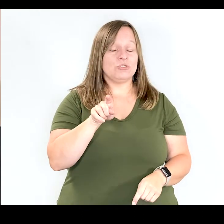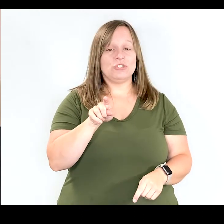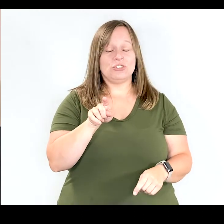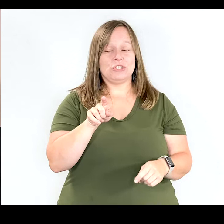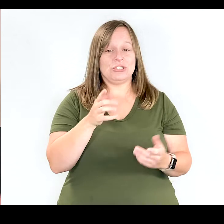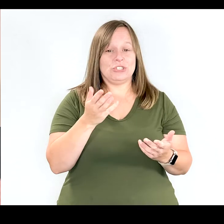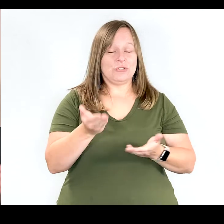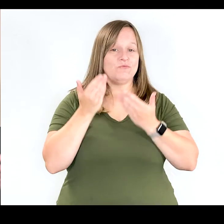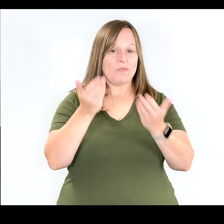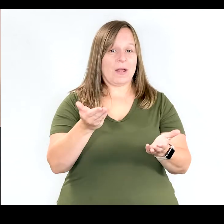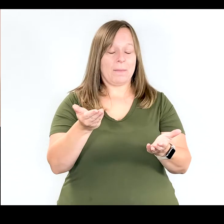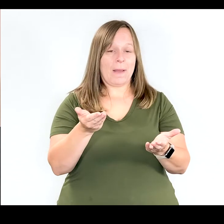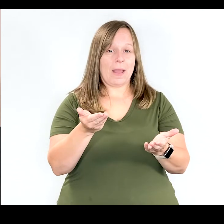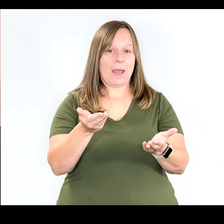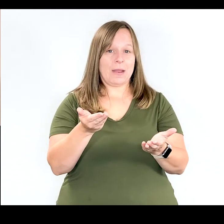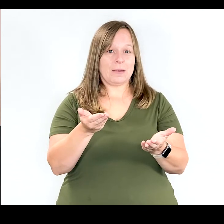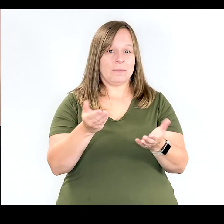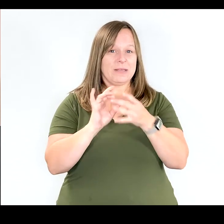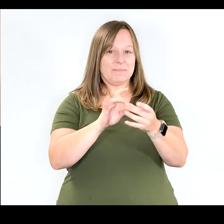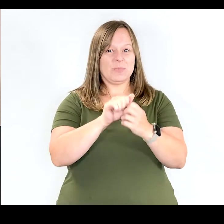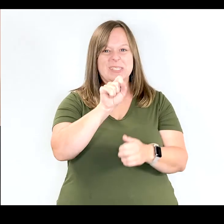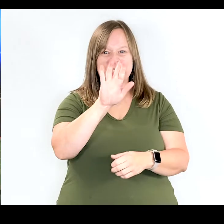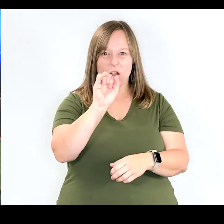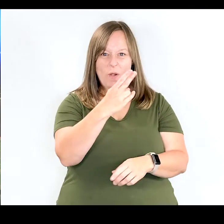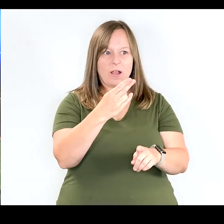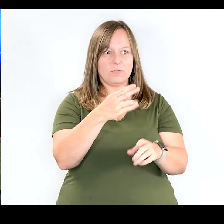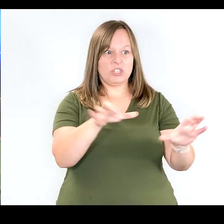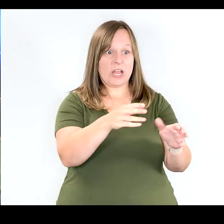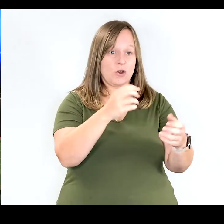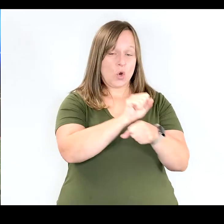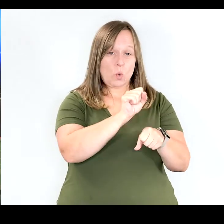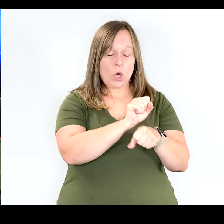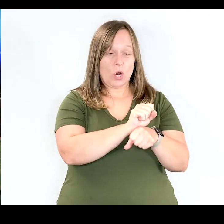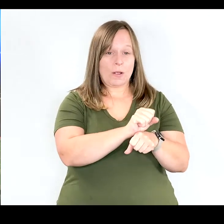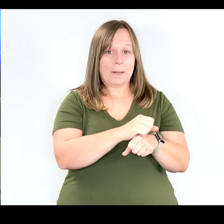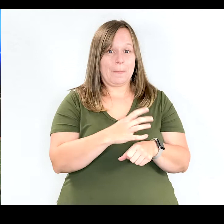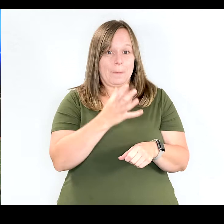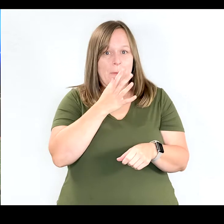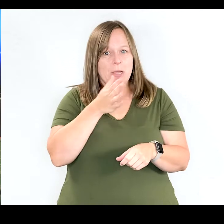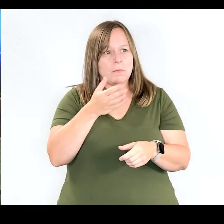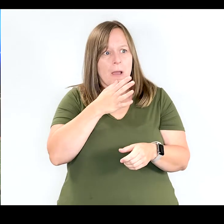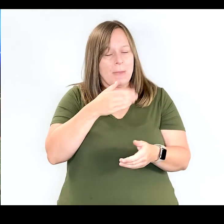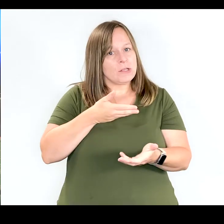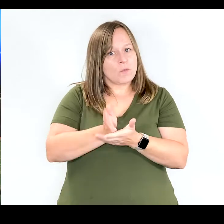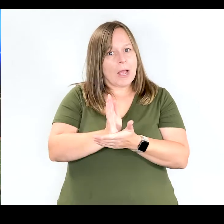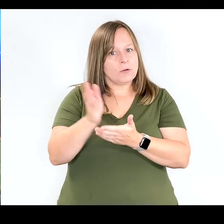And she recommended me to Sarah. And Sarah did her work. My mom had no rights. She said she wanted to go home.